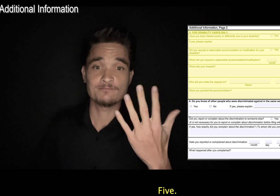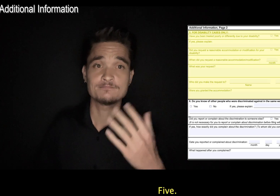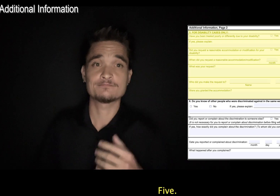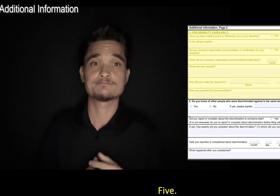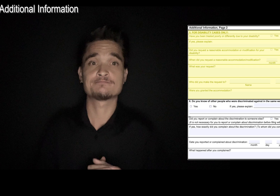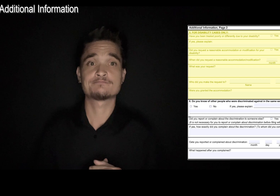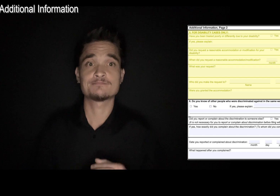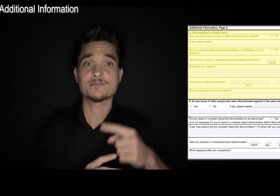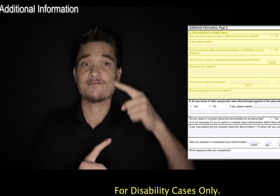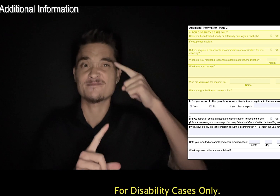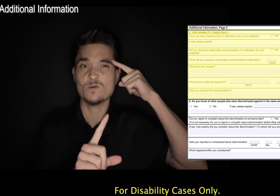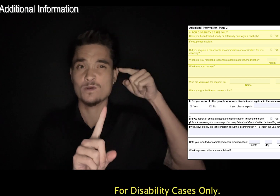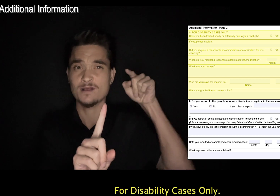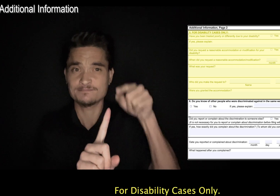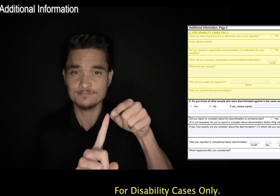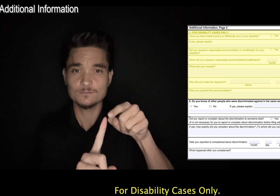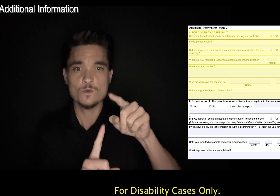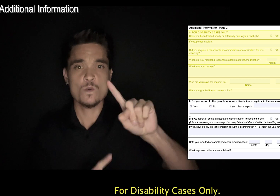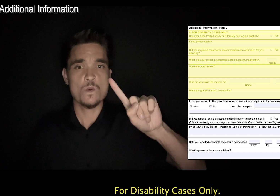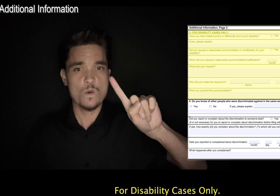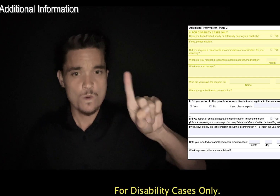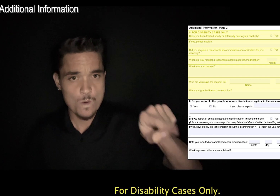Five. For Disability Cases Only.